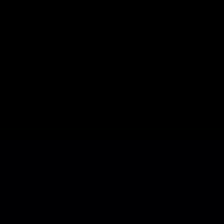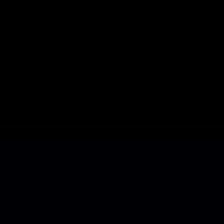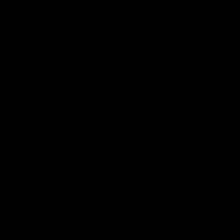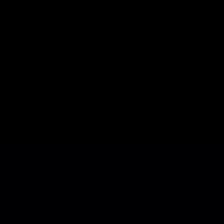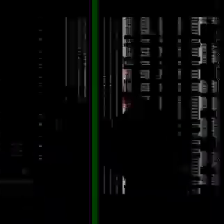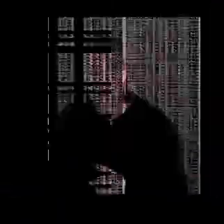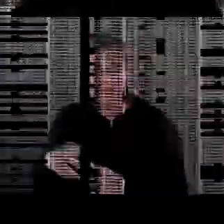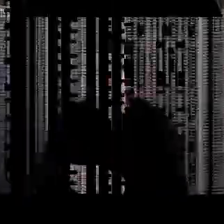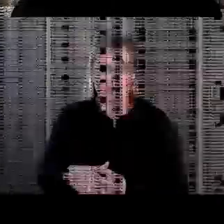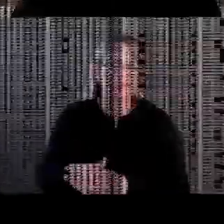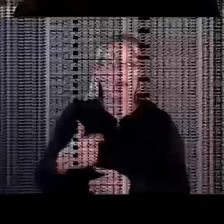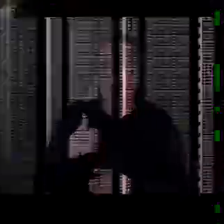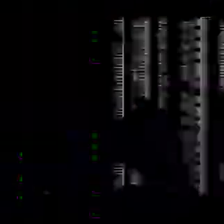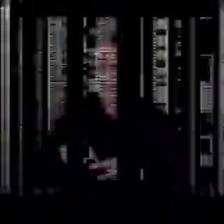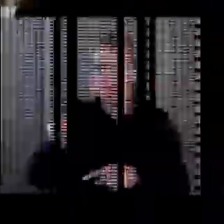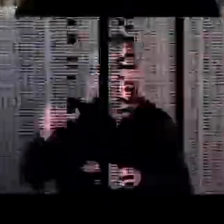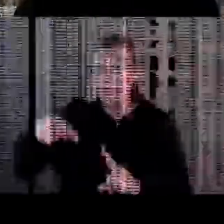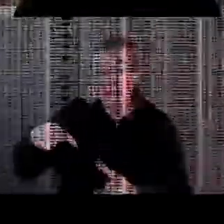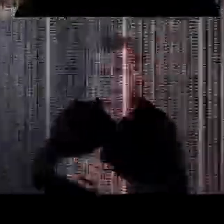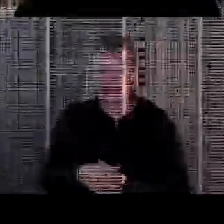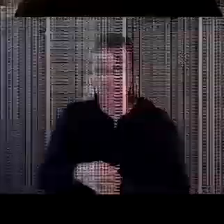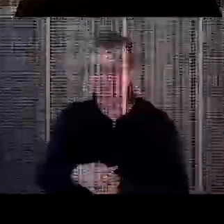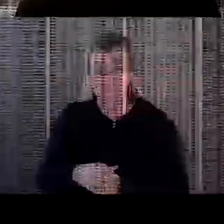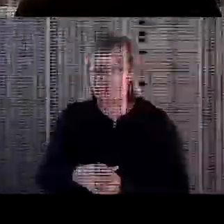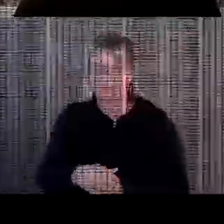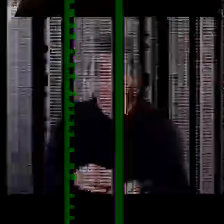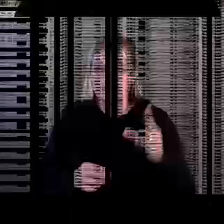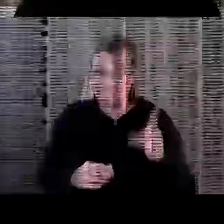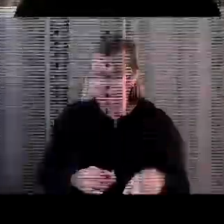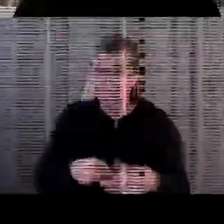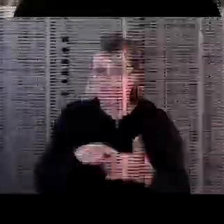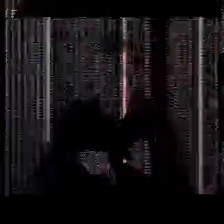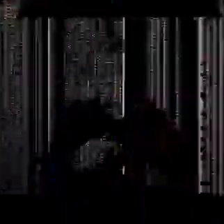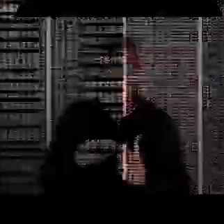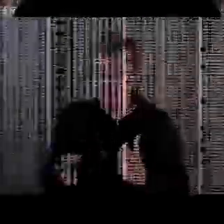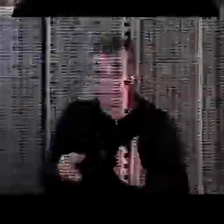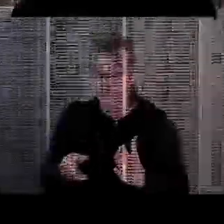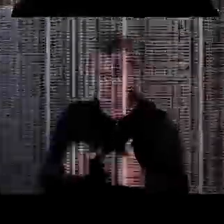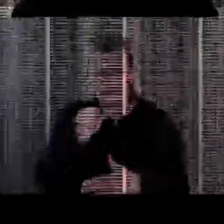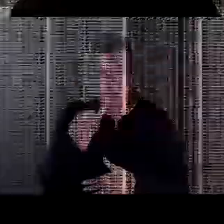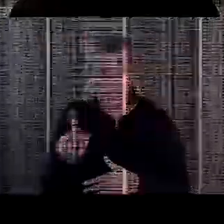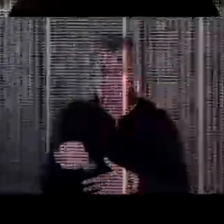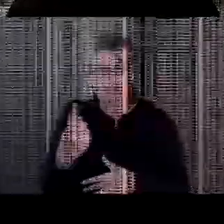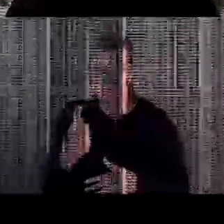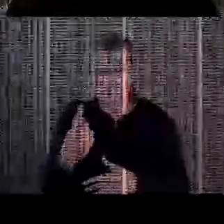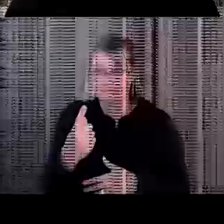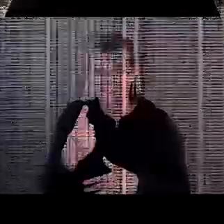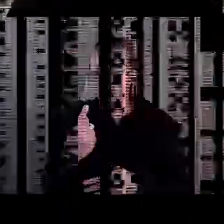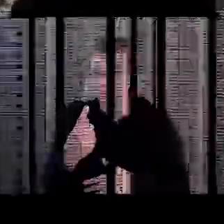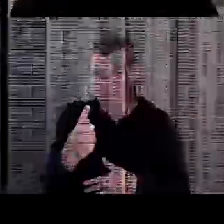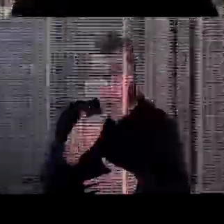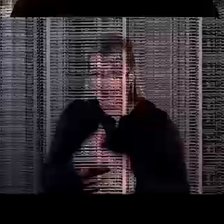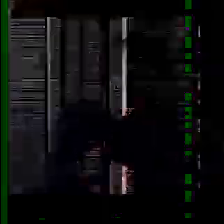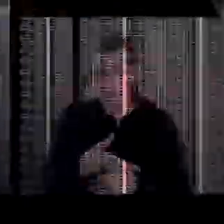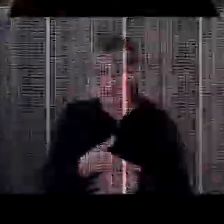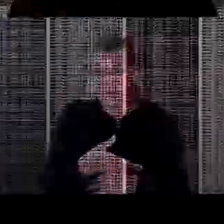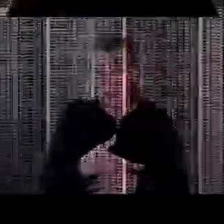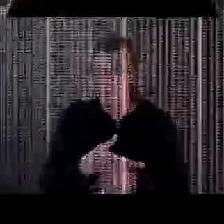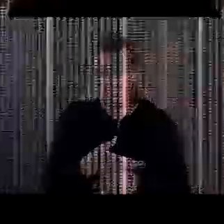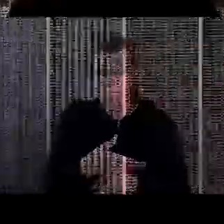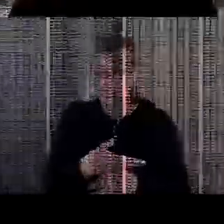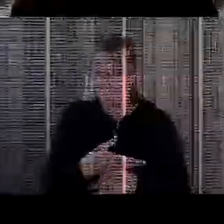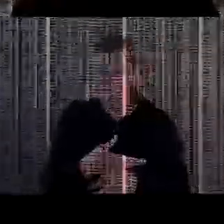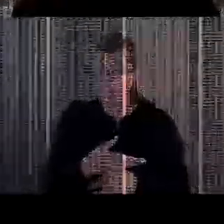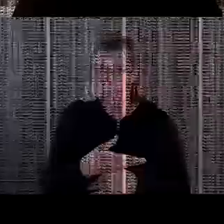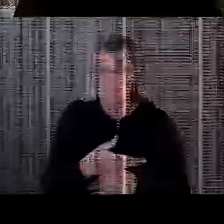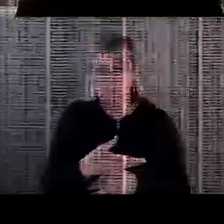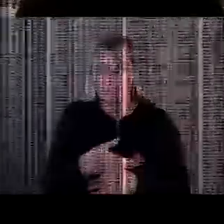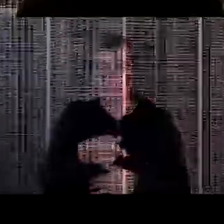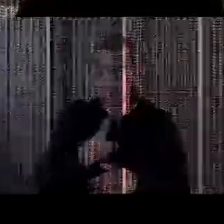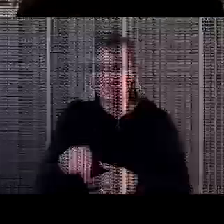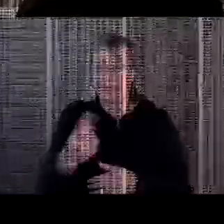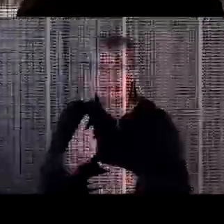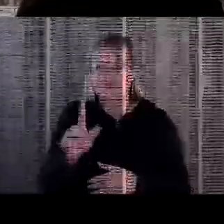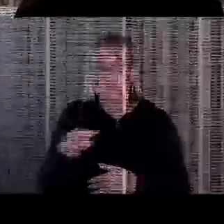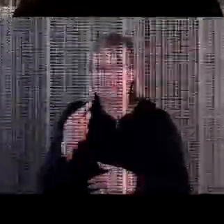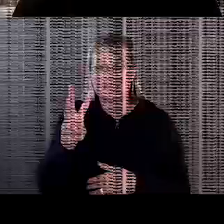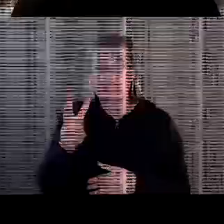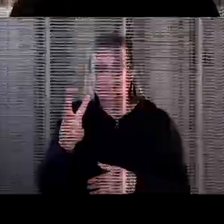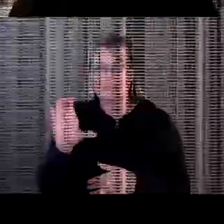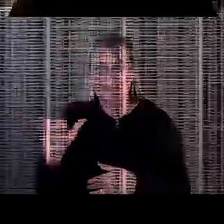I can't do this? And I know I say this a lot, but these are things beyond WCA G,